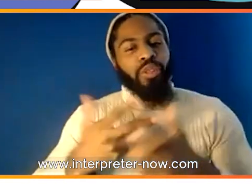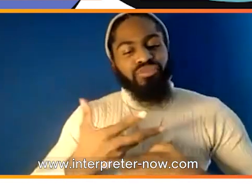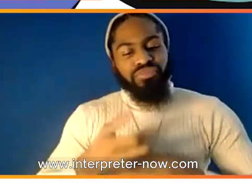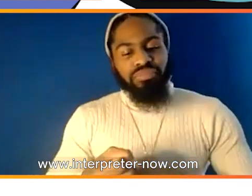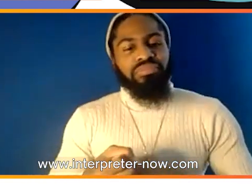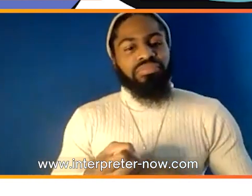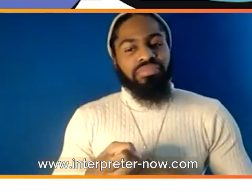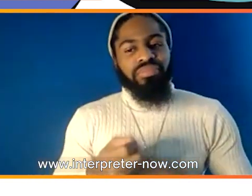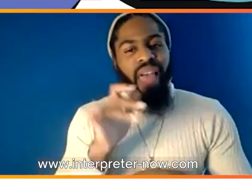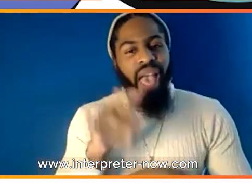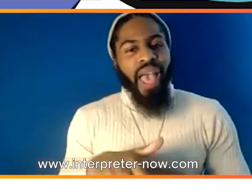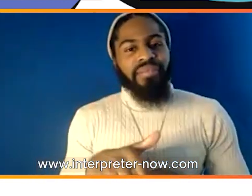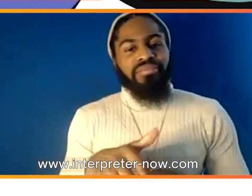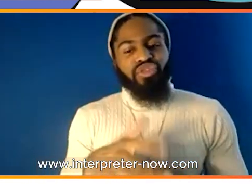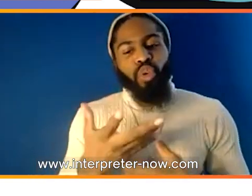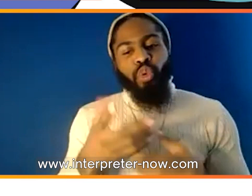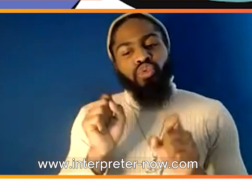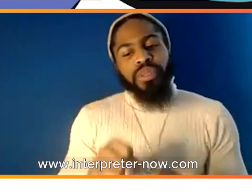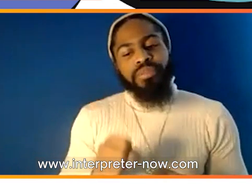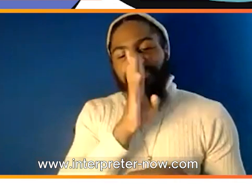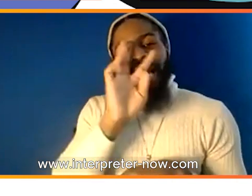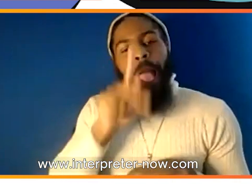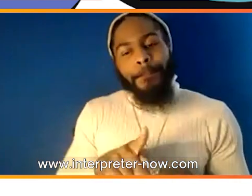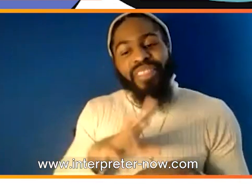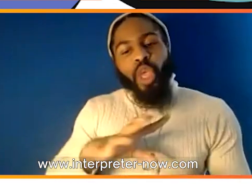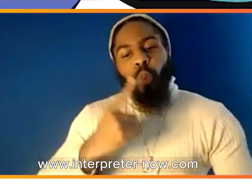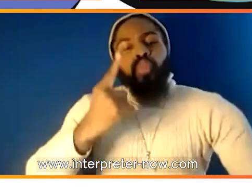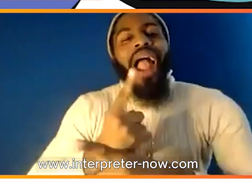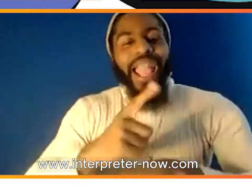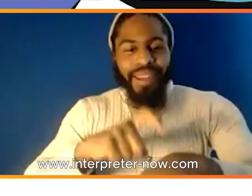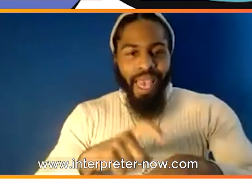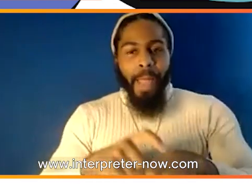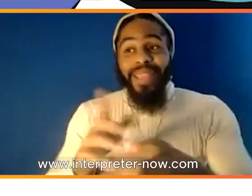of diverged a little bit there. But I think that's an important piece to cover.